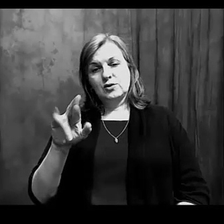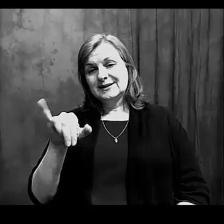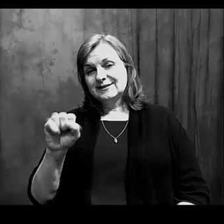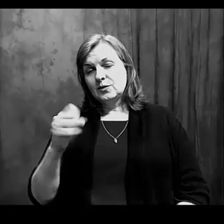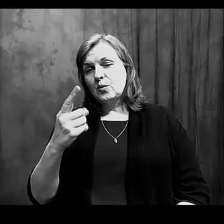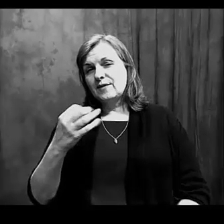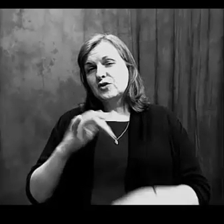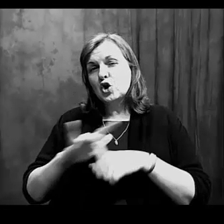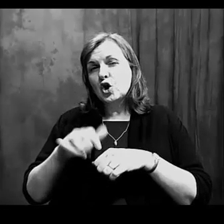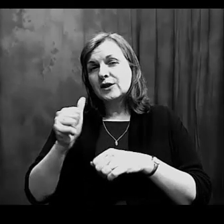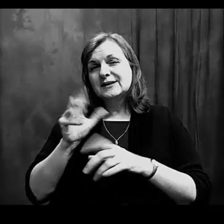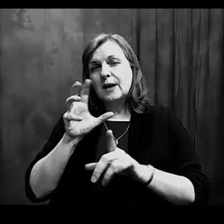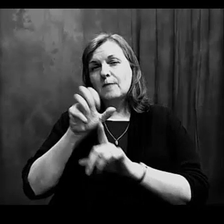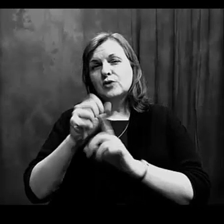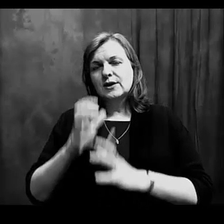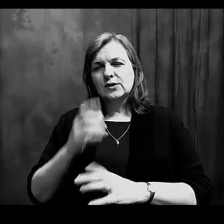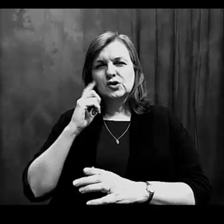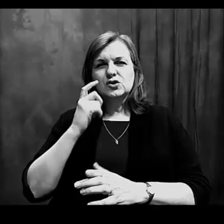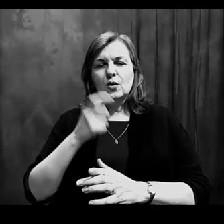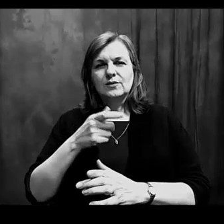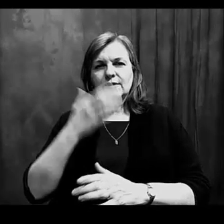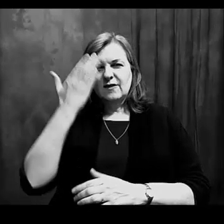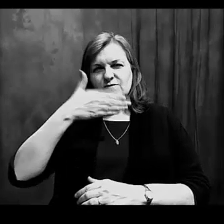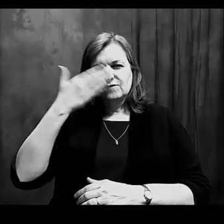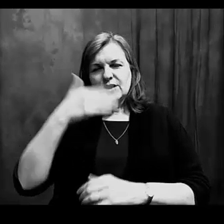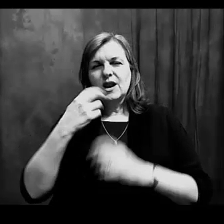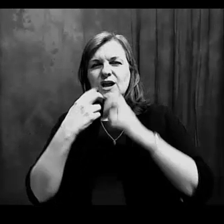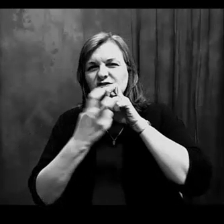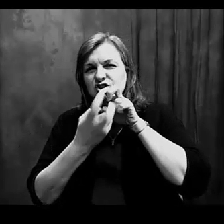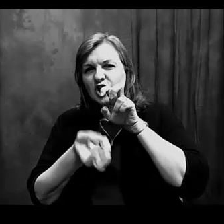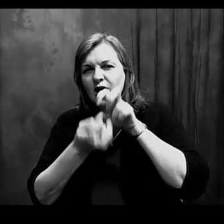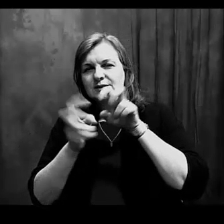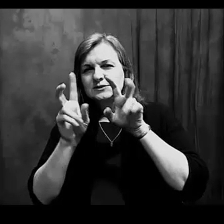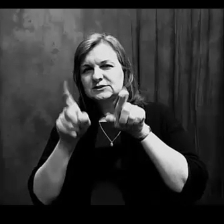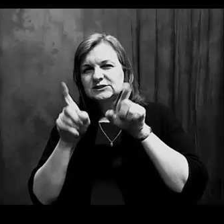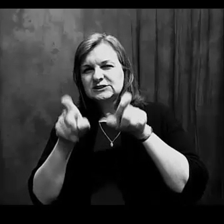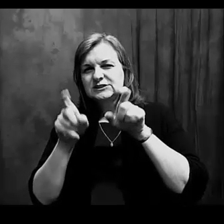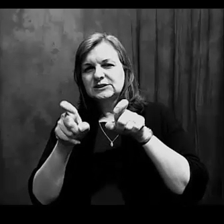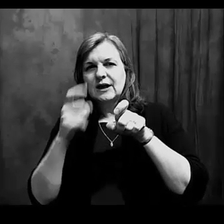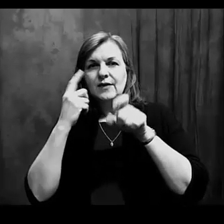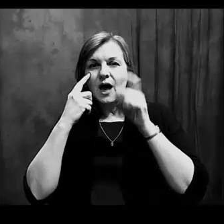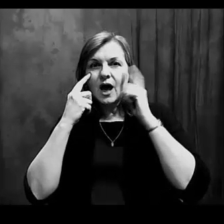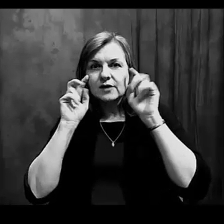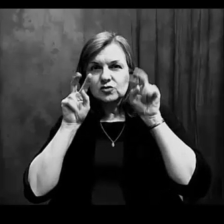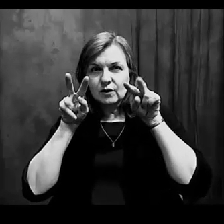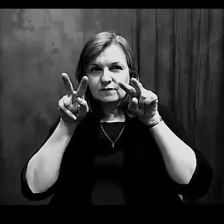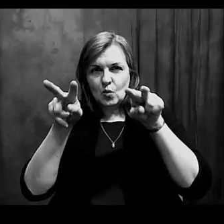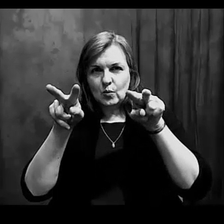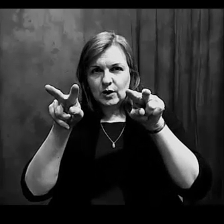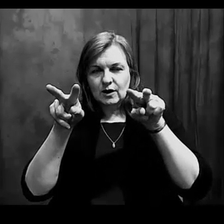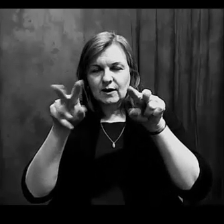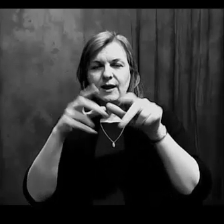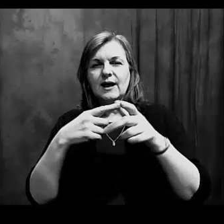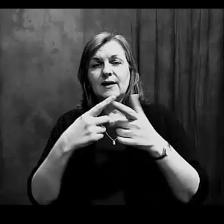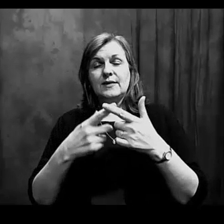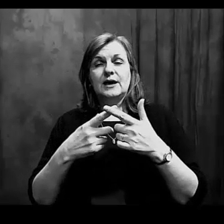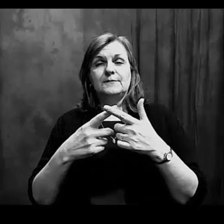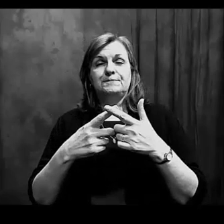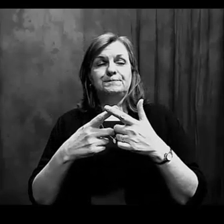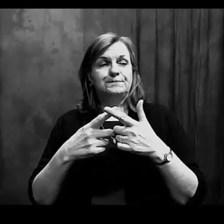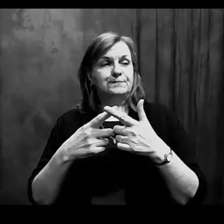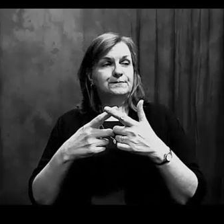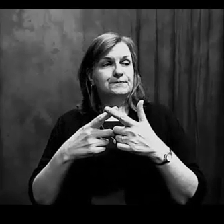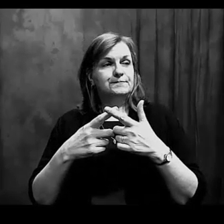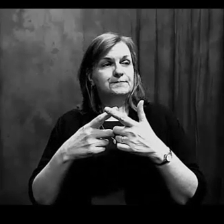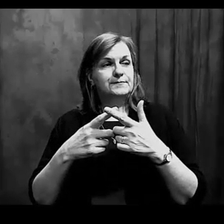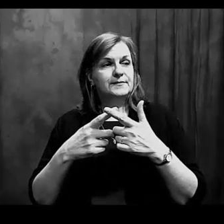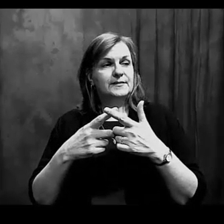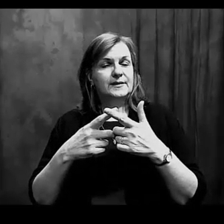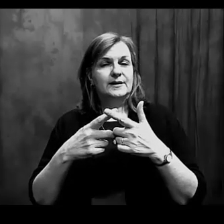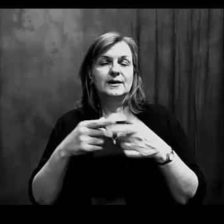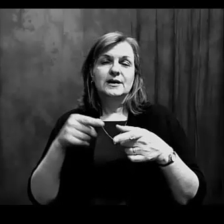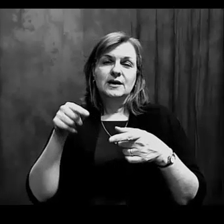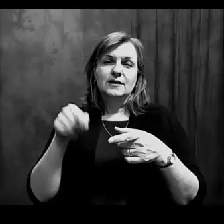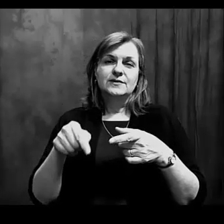predators -- notice the jaws in front the forward facing eyes -- they would have been